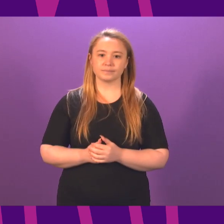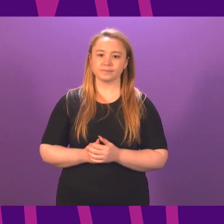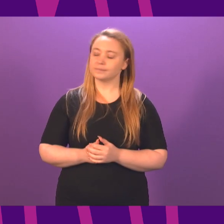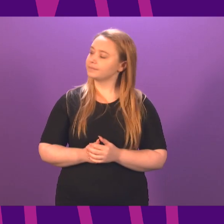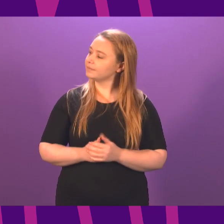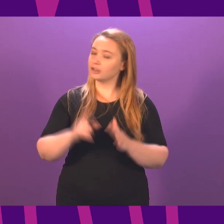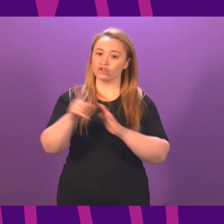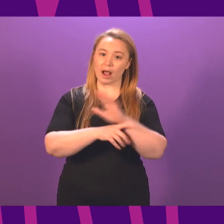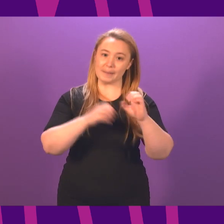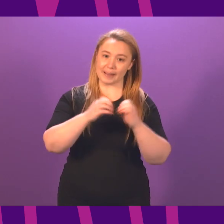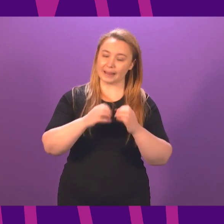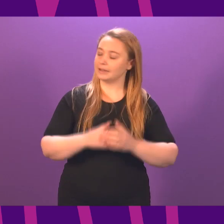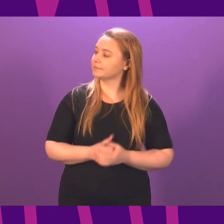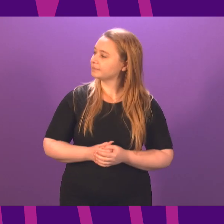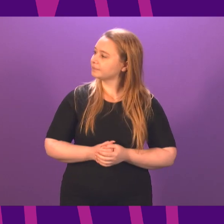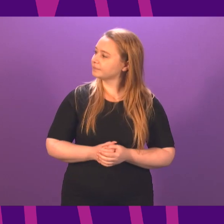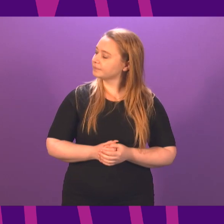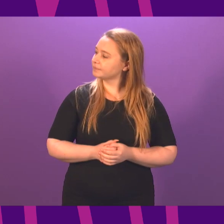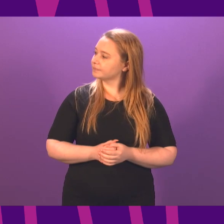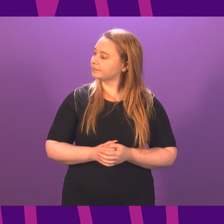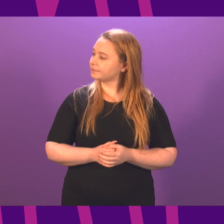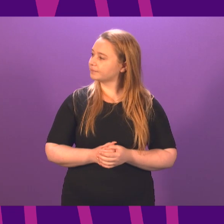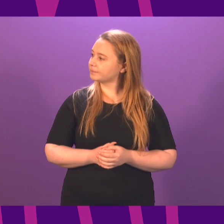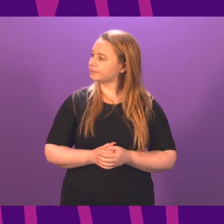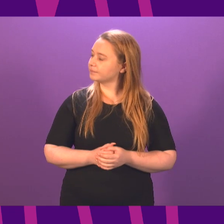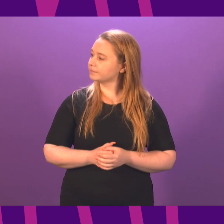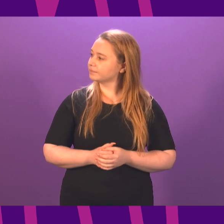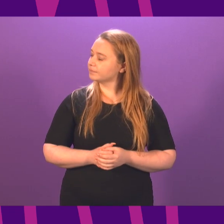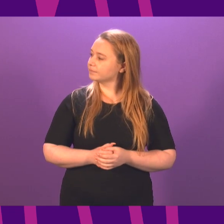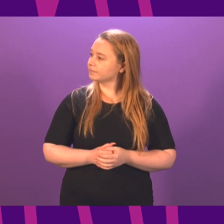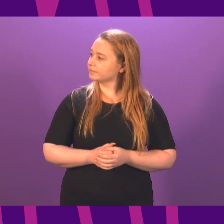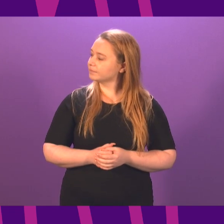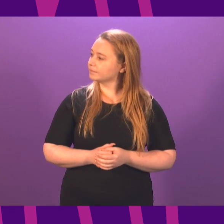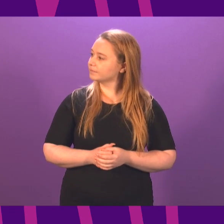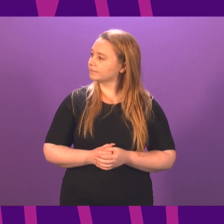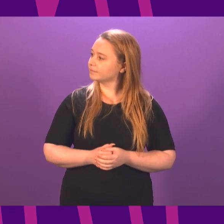Jackie Baillie: I am all in favour of pragmatism,